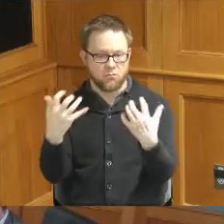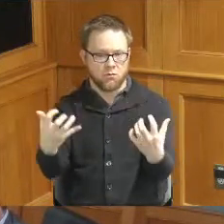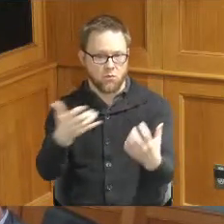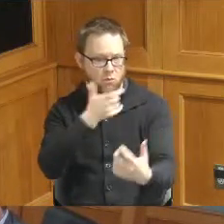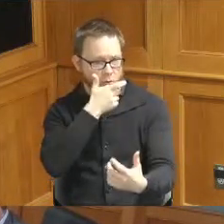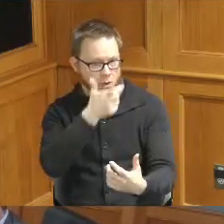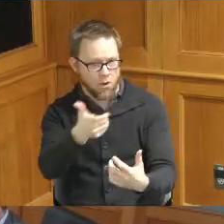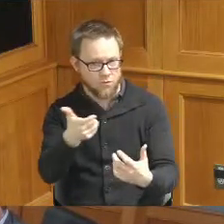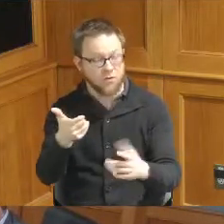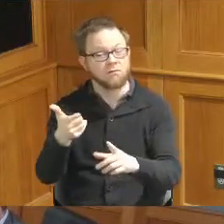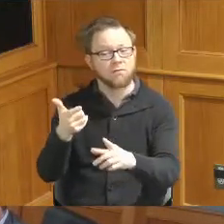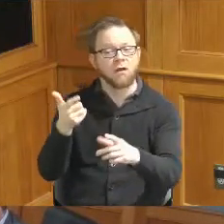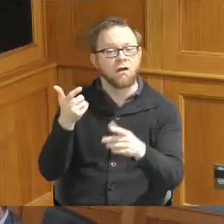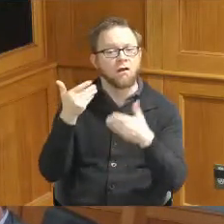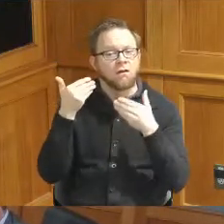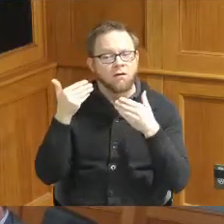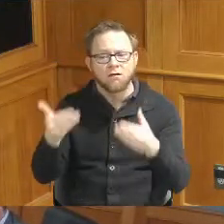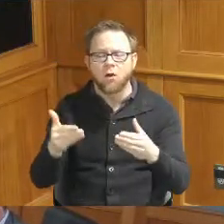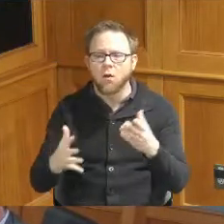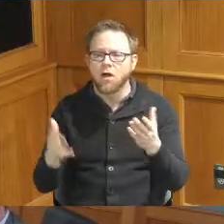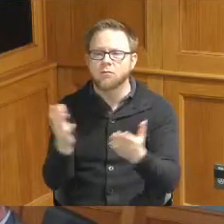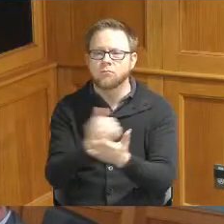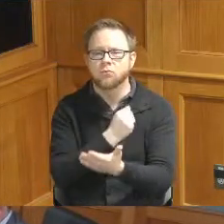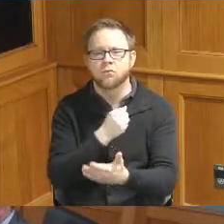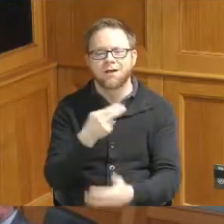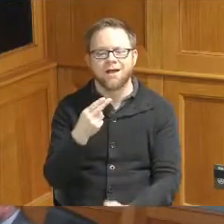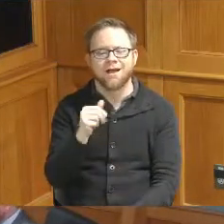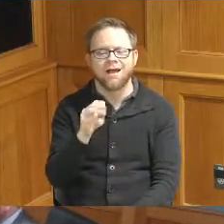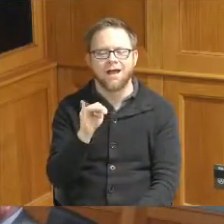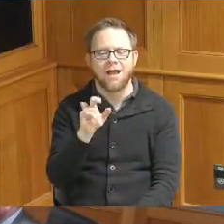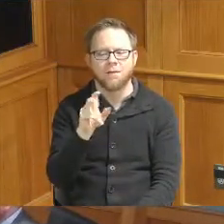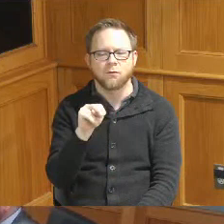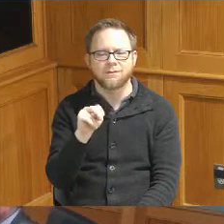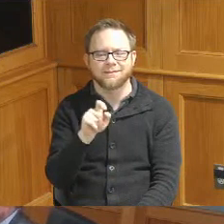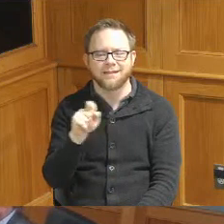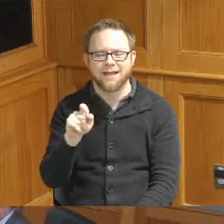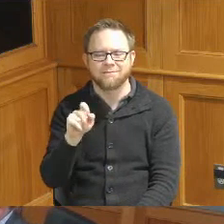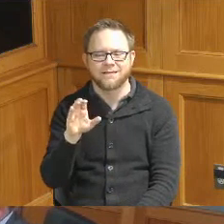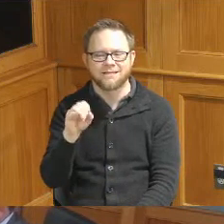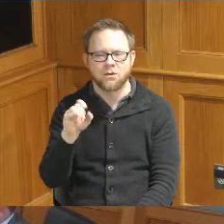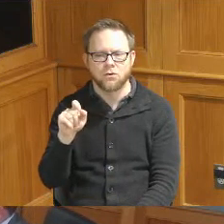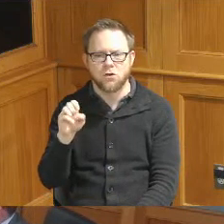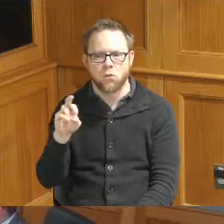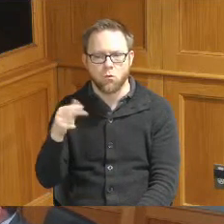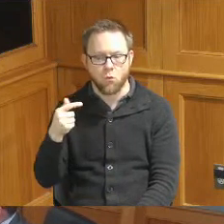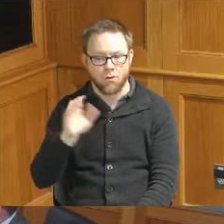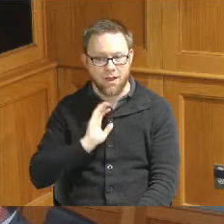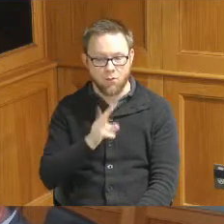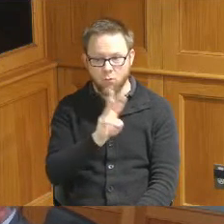you get on our website Hamilton-co.org because we have lots of jobs that are